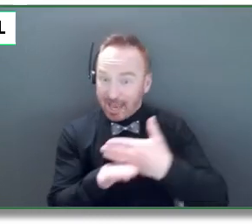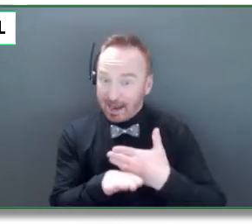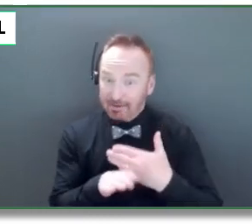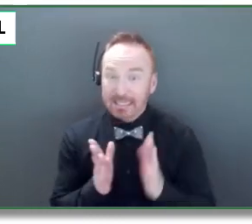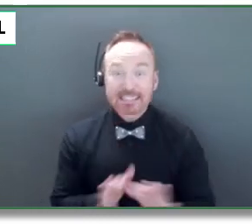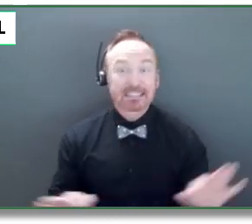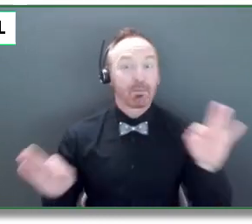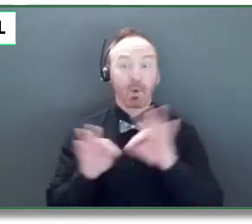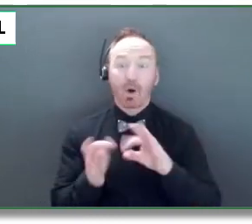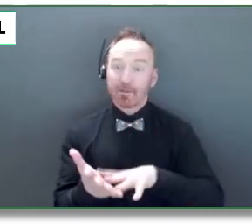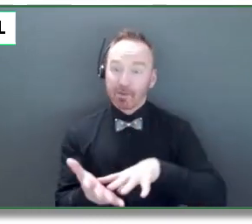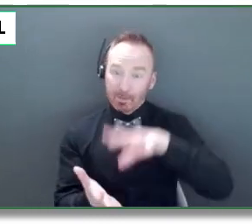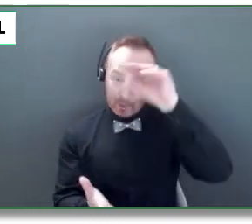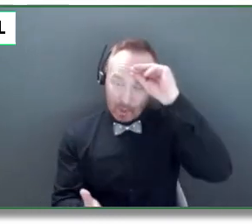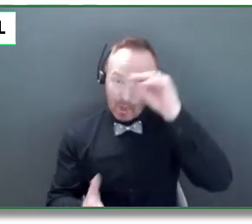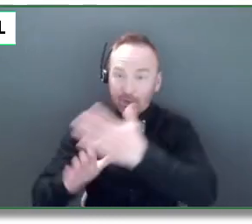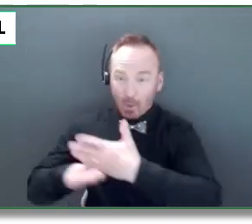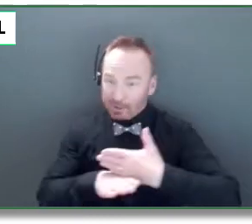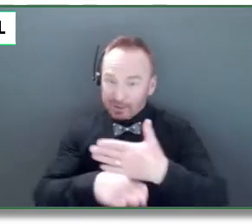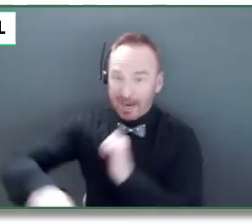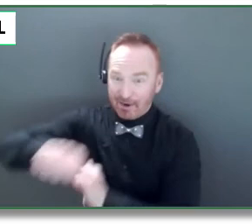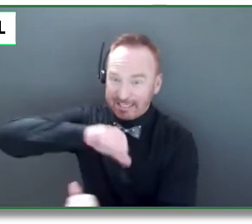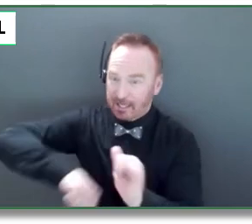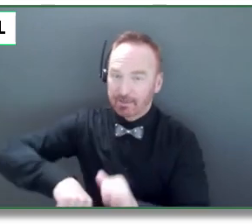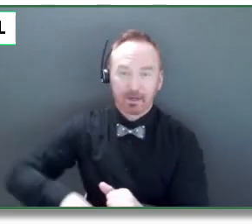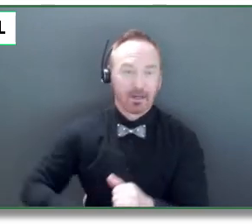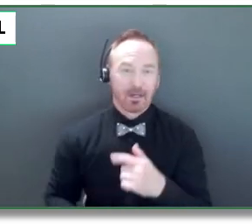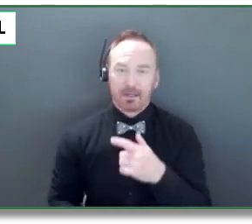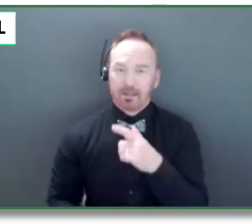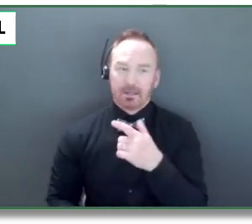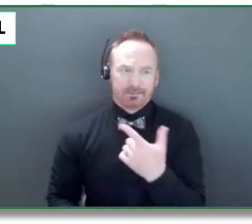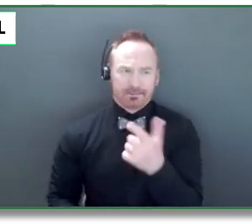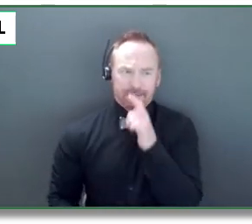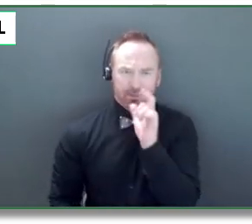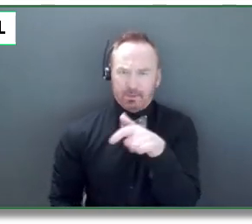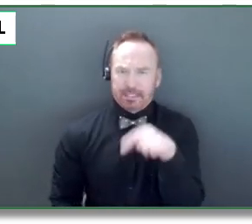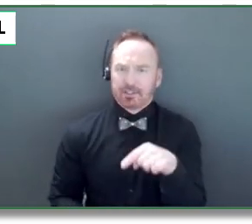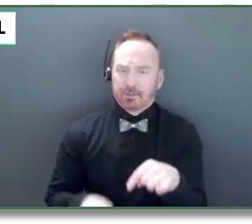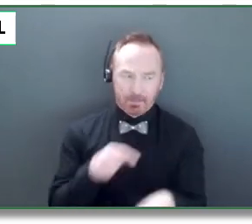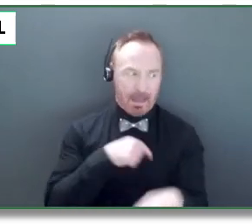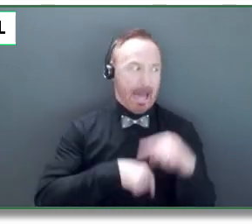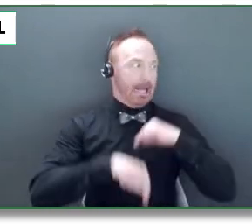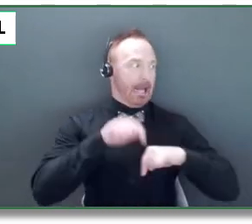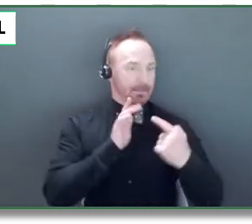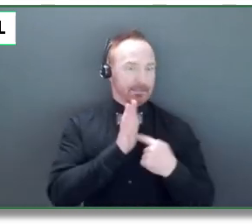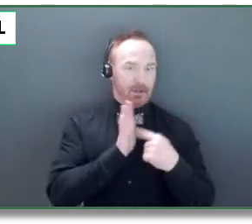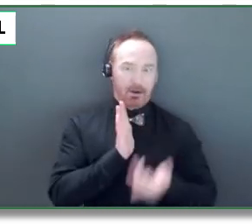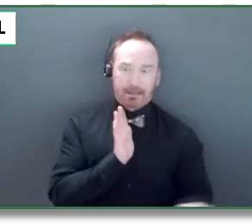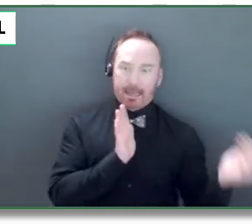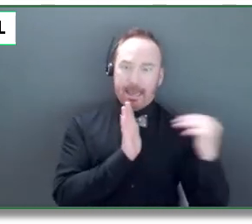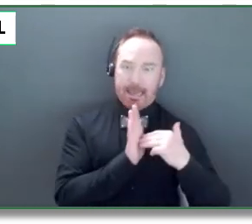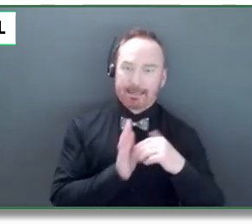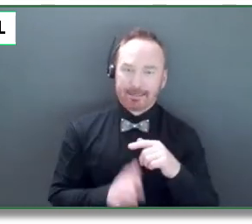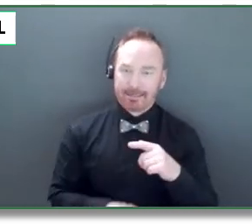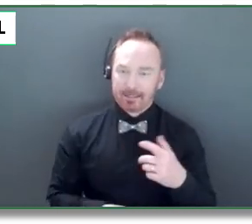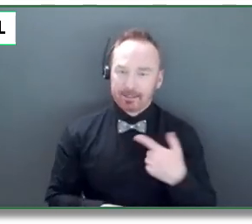when something's already been done. Absolutely no it's been fantastic but thank you so much for sharing your time with us today. We're